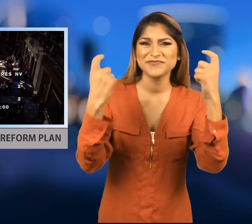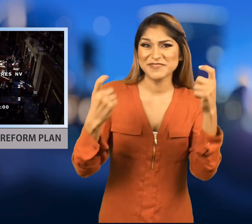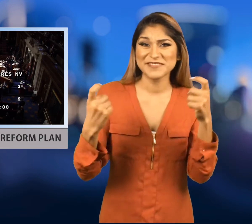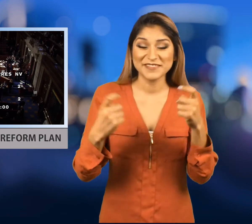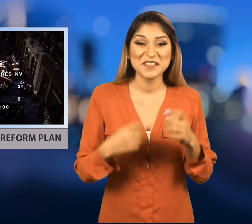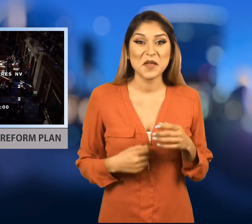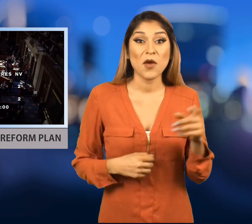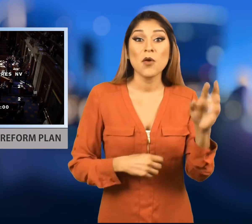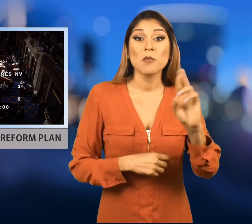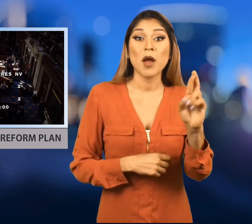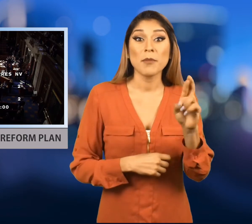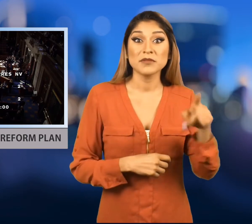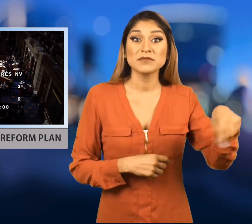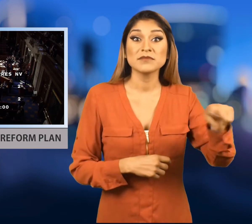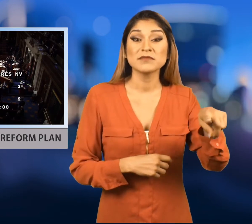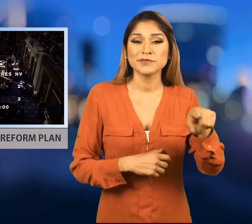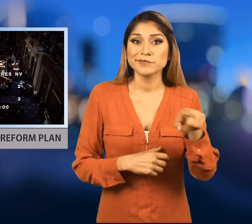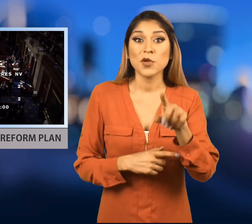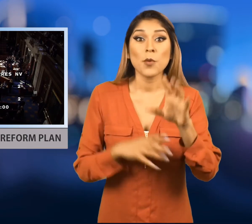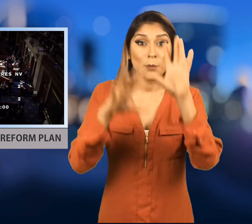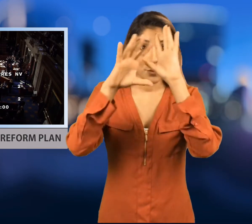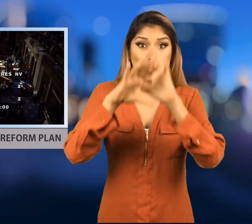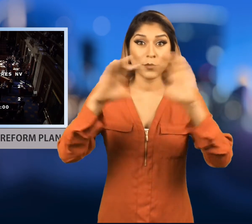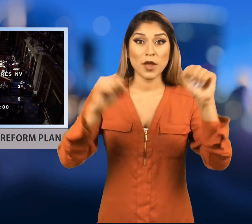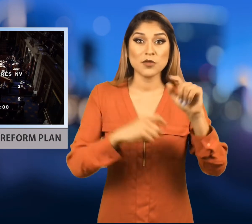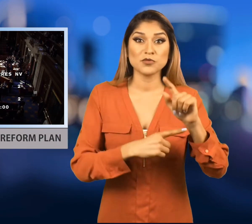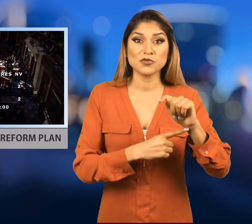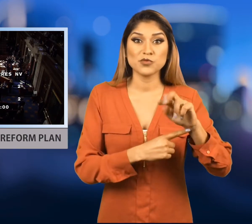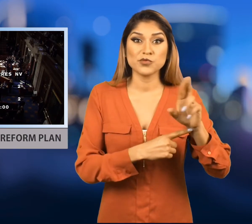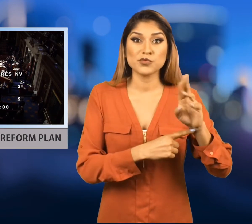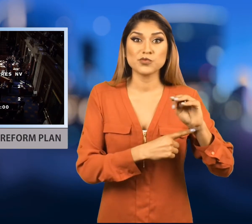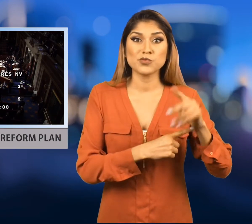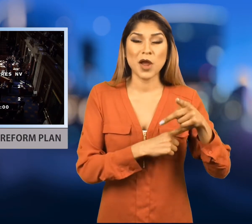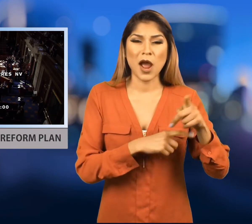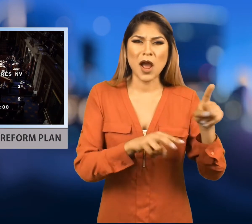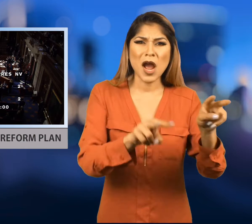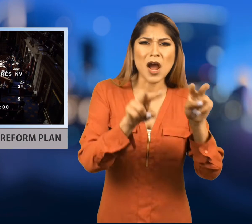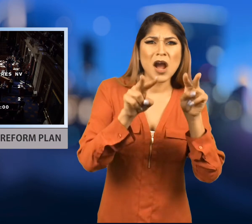They passed a massive tax overhaul. It's a much needed